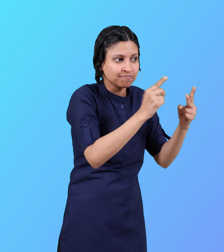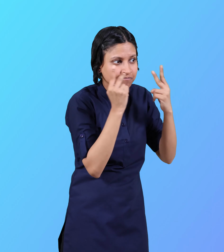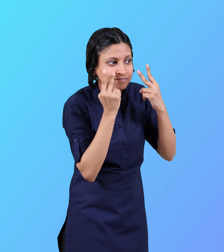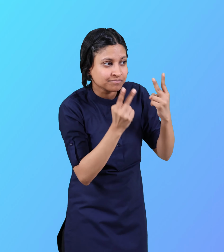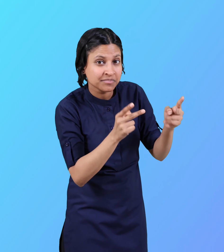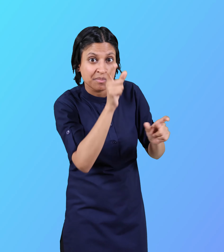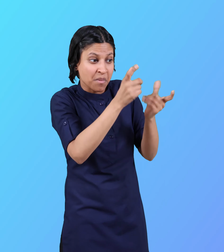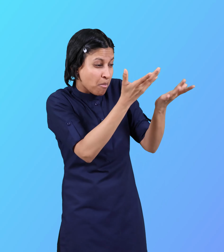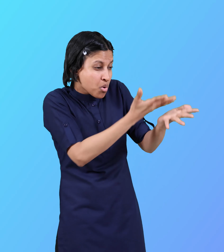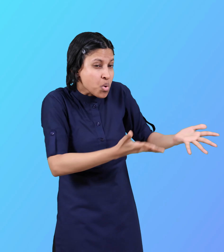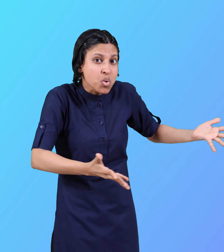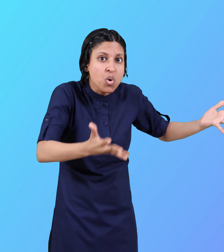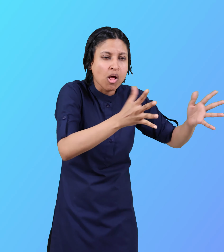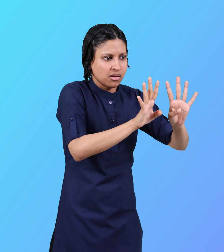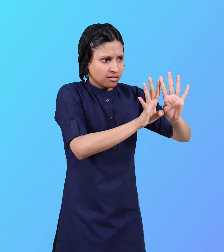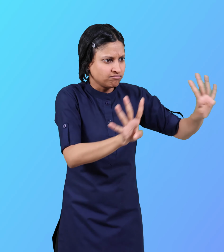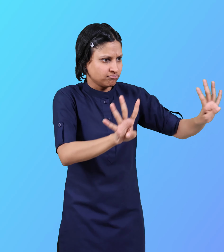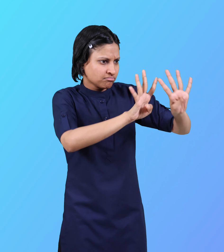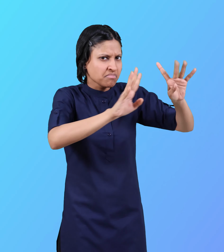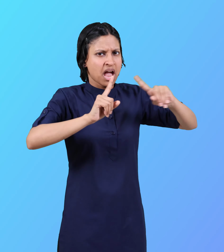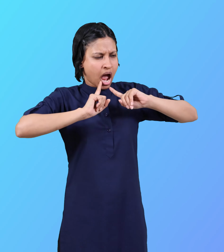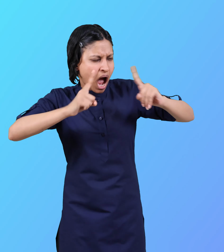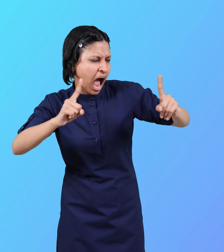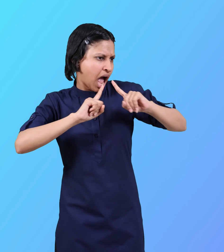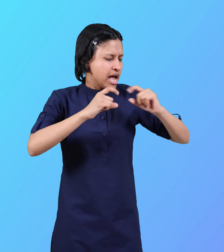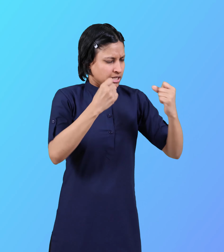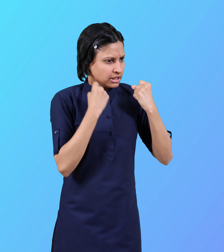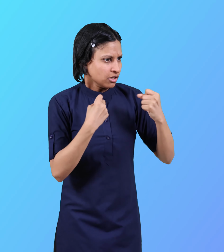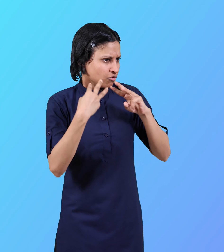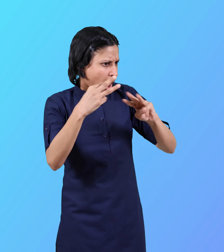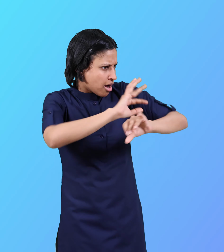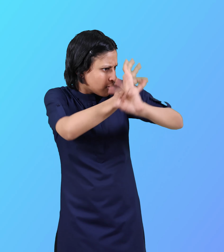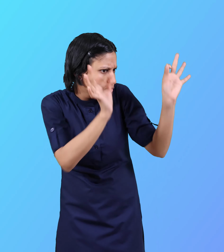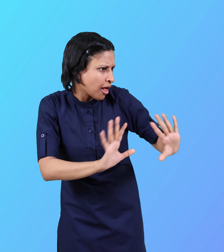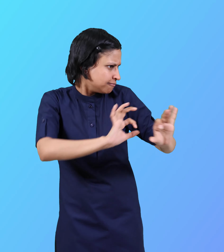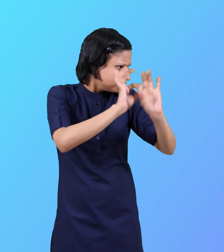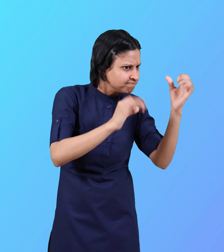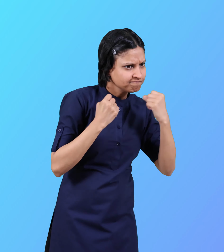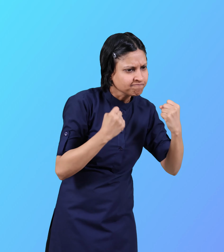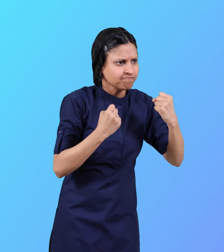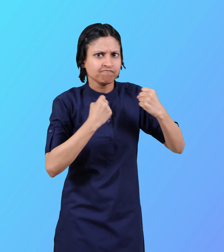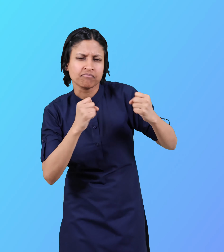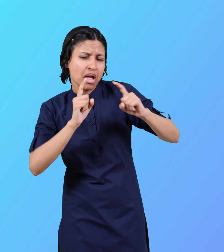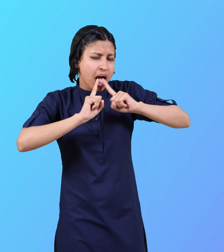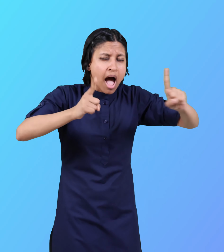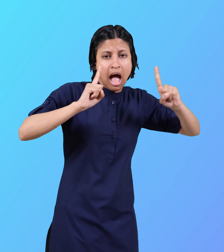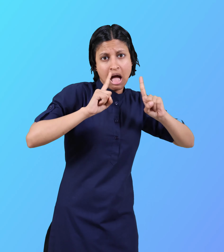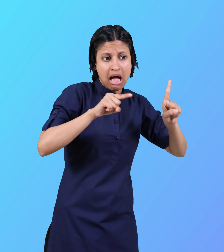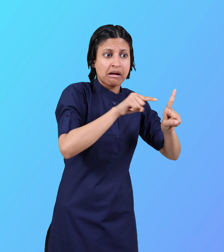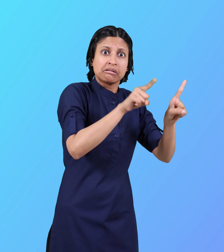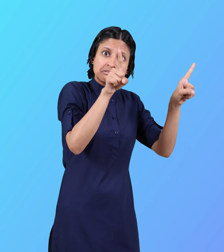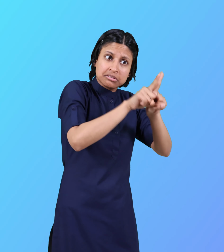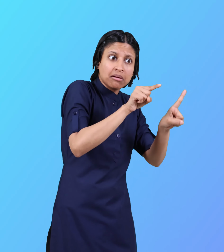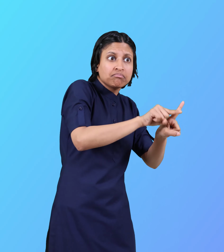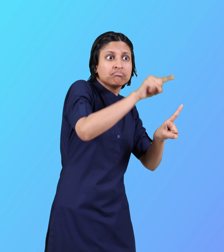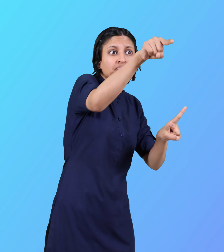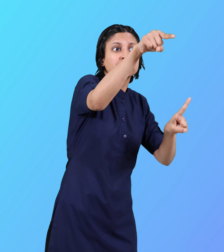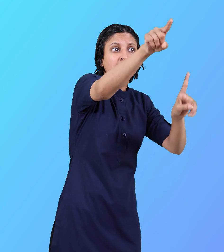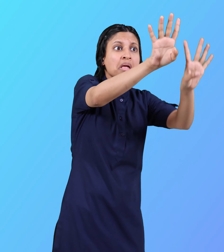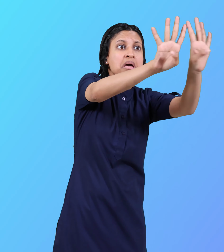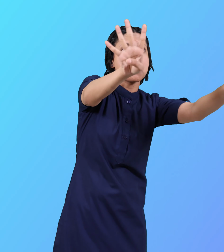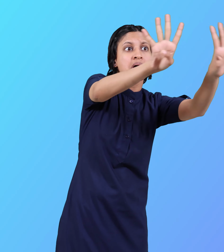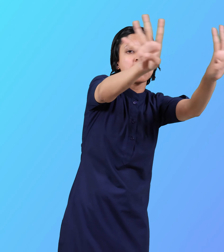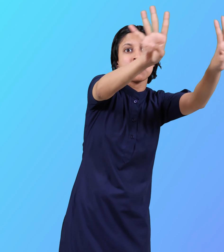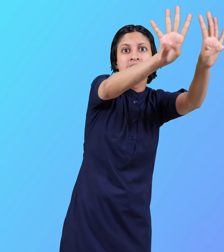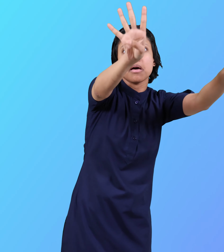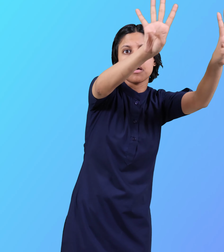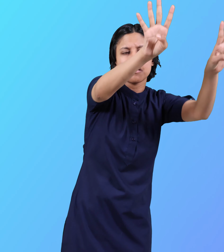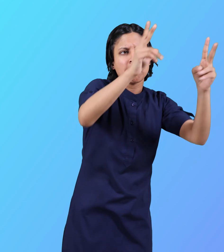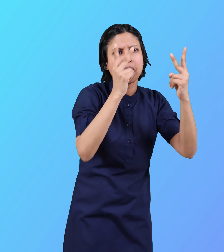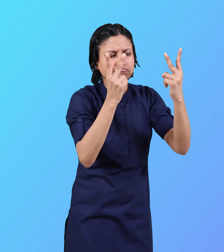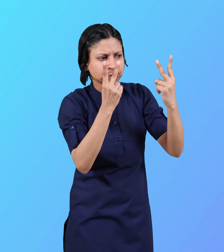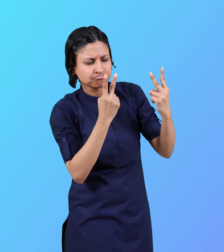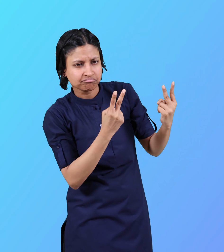The soldiers began shouting their war cry. The Israelites and Philistines were lined up and ready for battle.